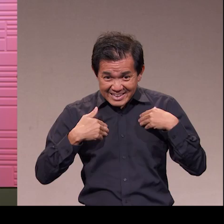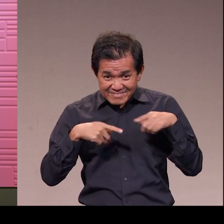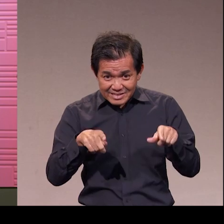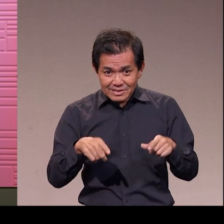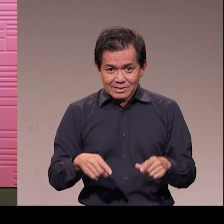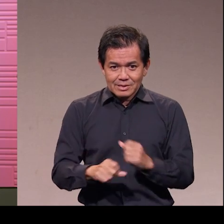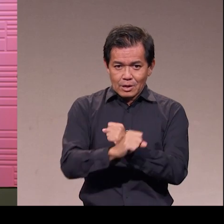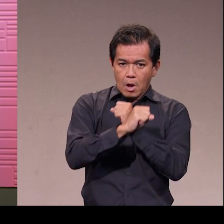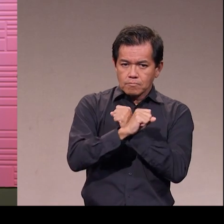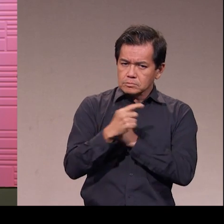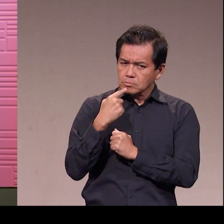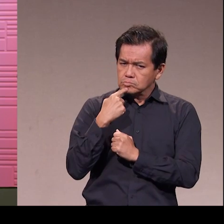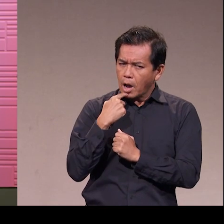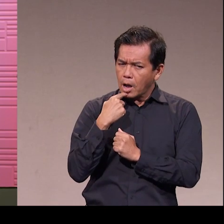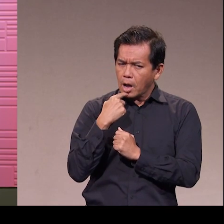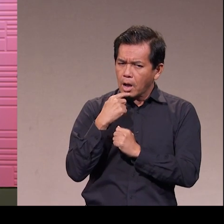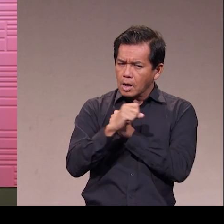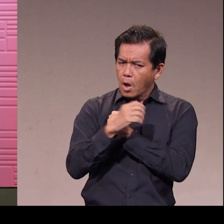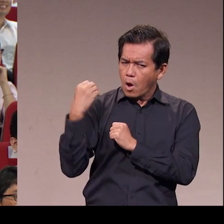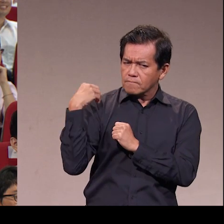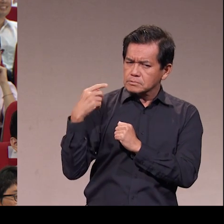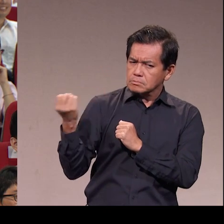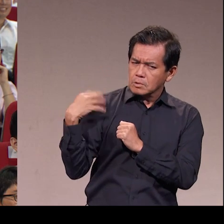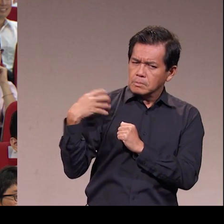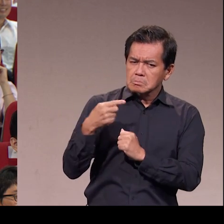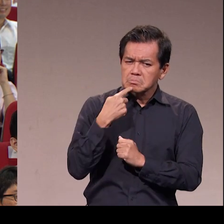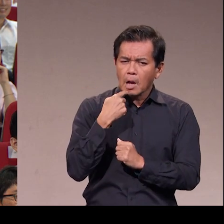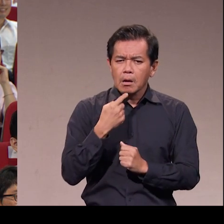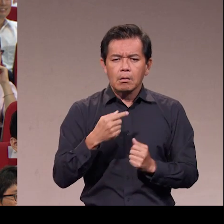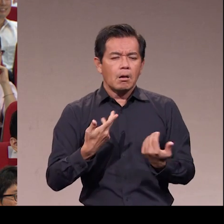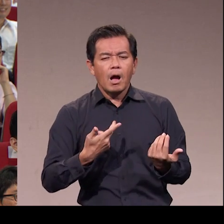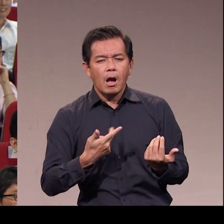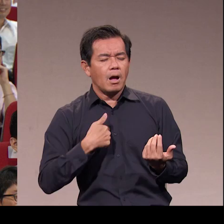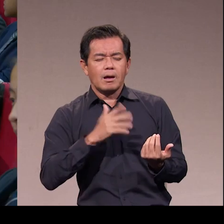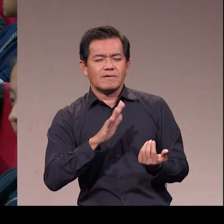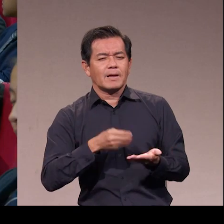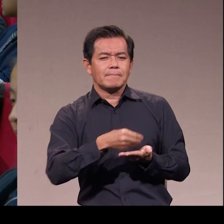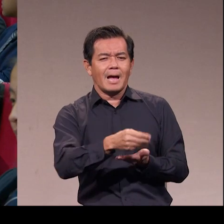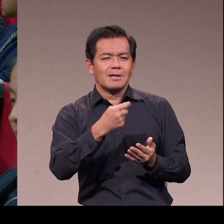it was unfortunate that he did not buy a flat there! There will be more chances.